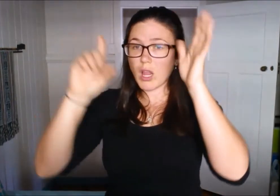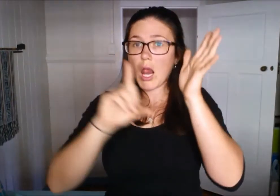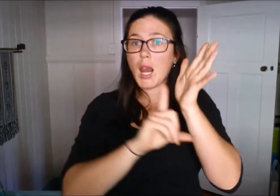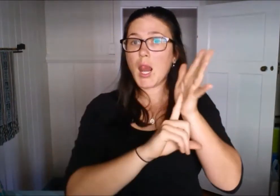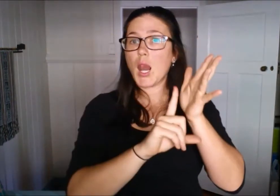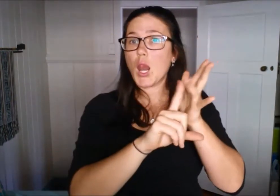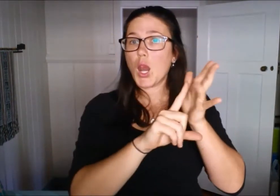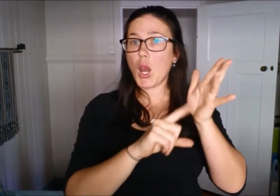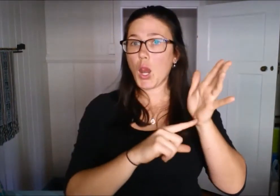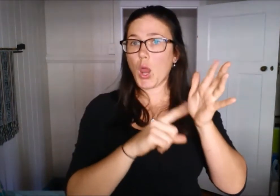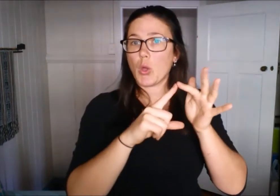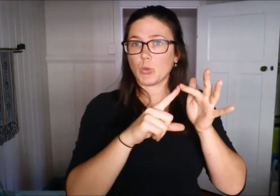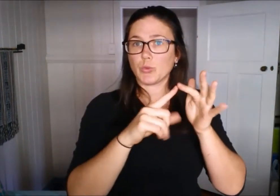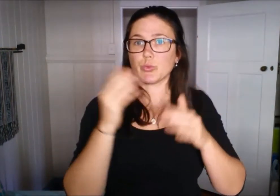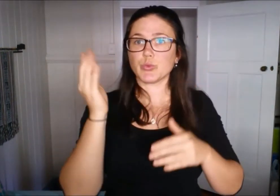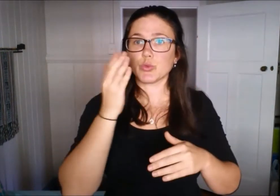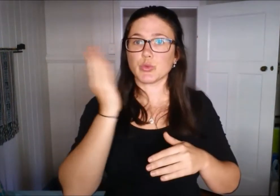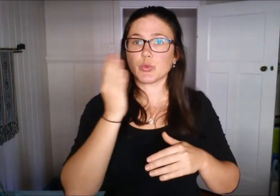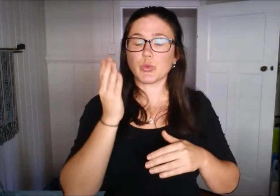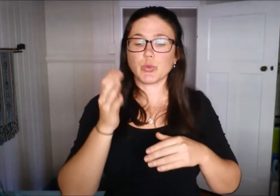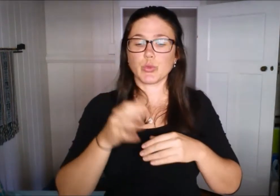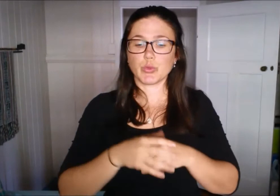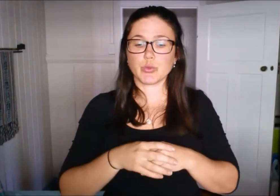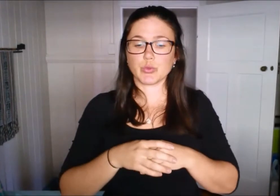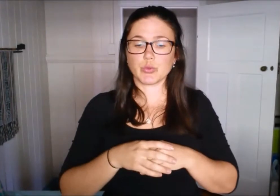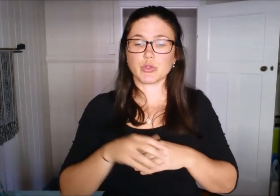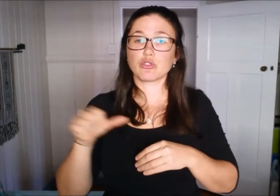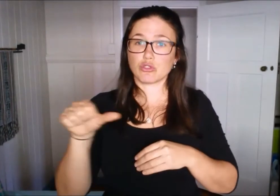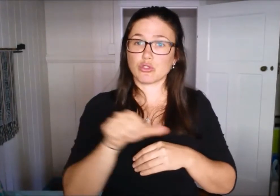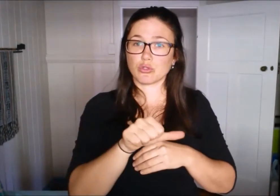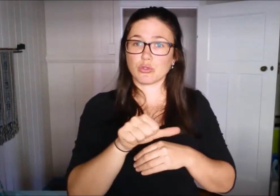should be taught as LOTE [Languages other than English] subject in schools.